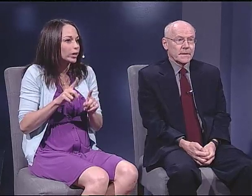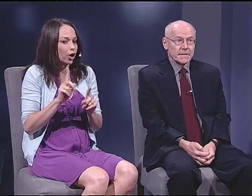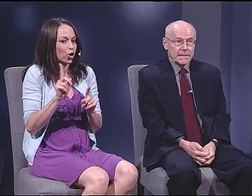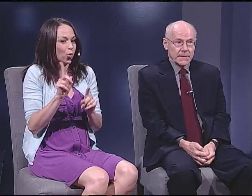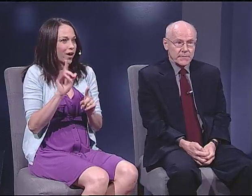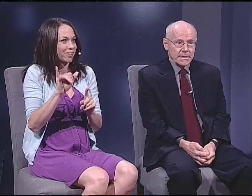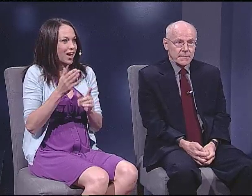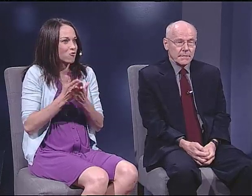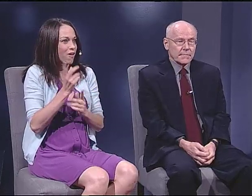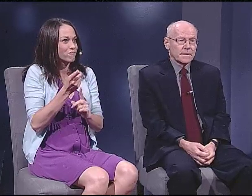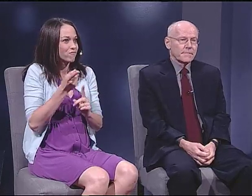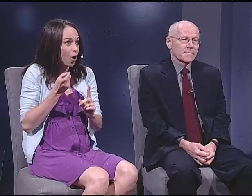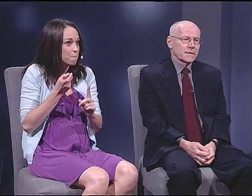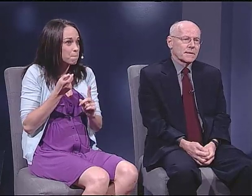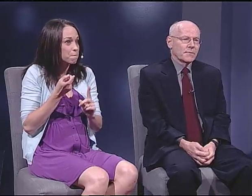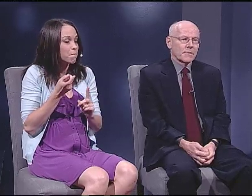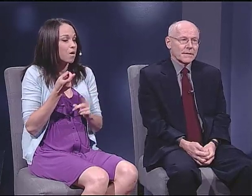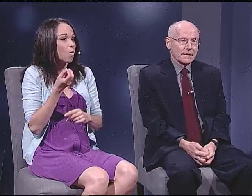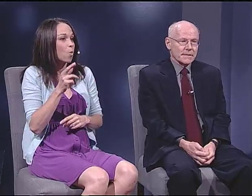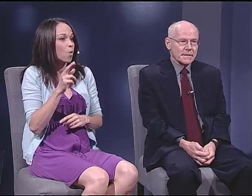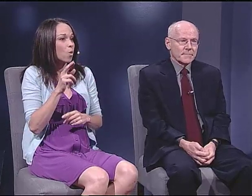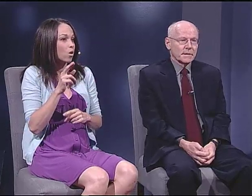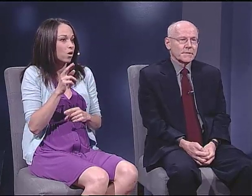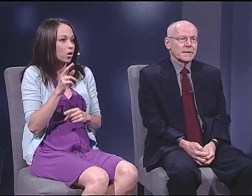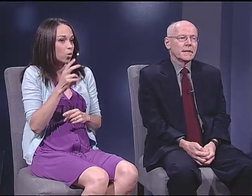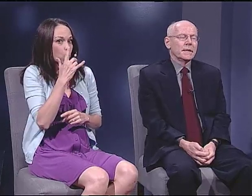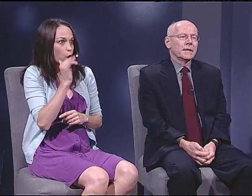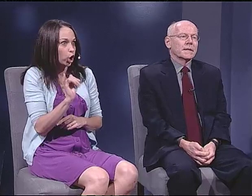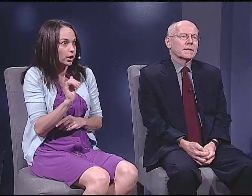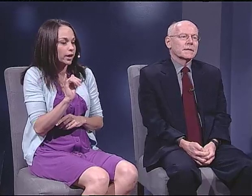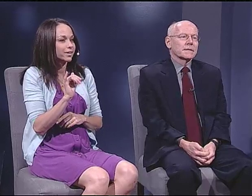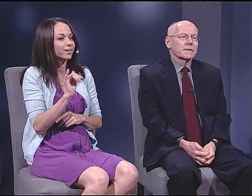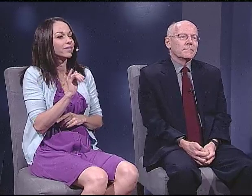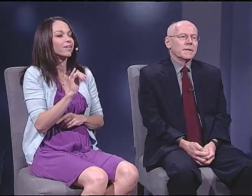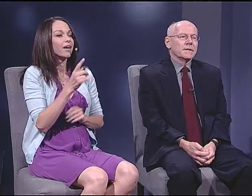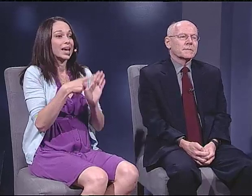It's interesting to know that for example our legal system, including opinions